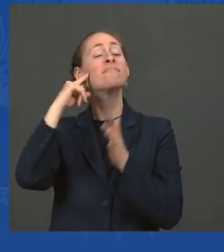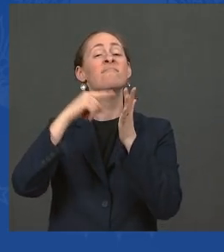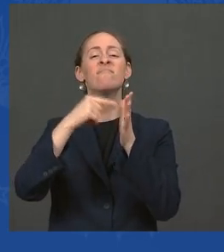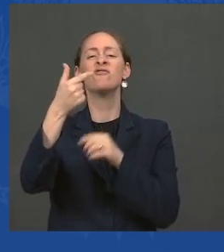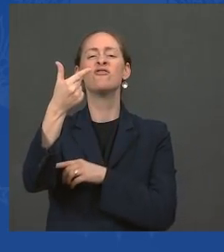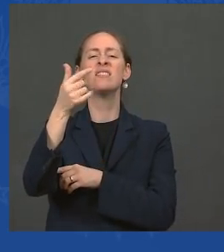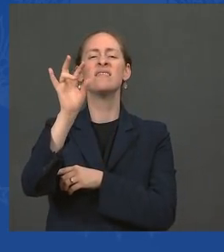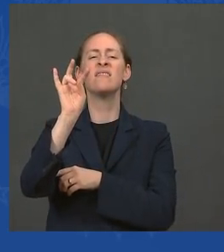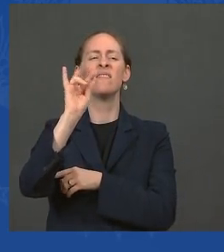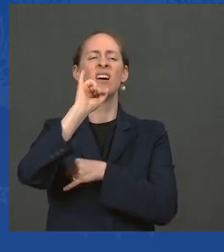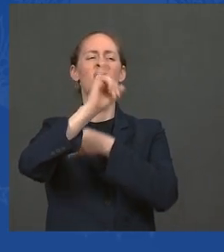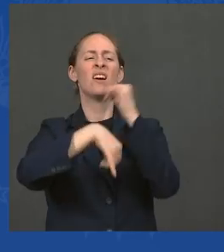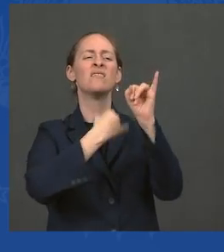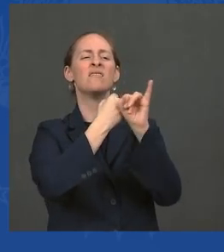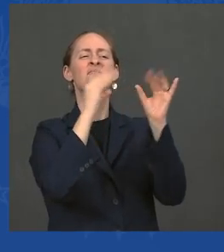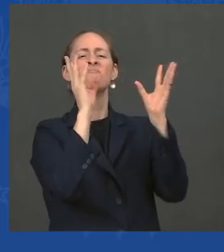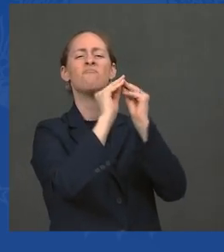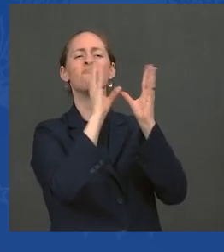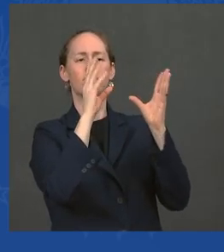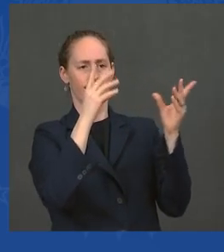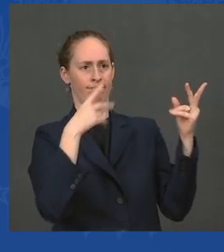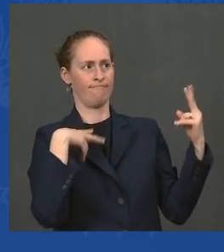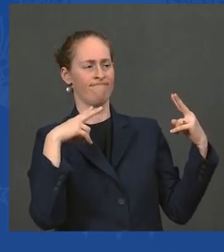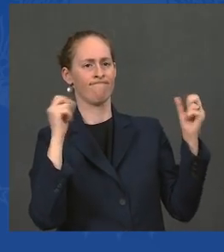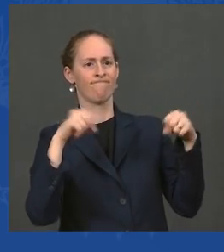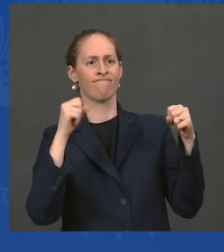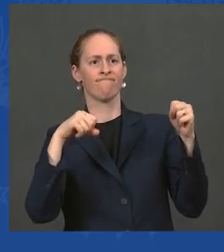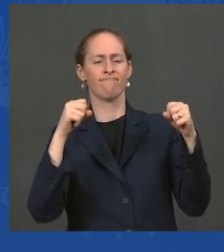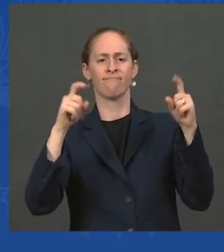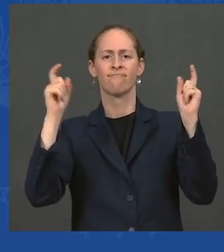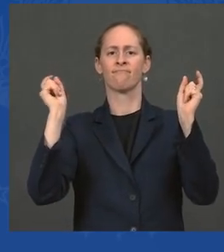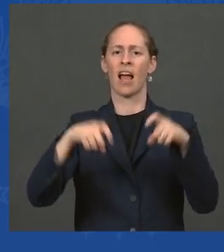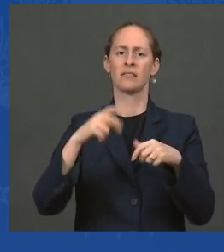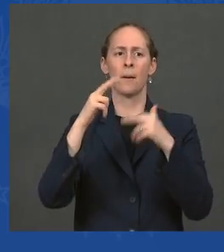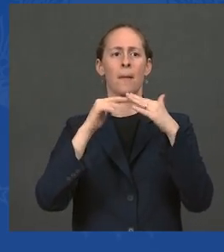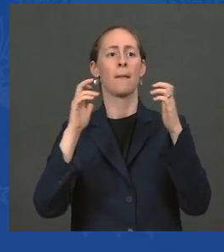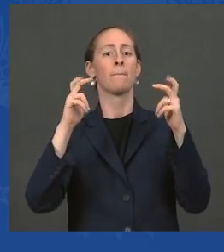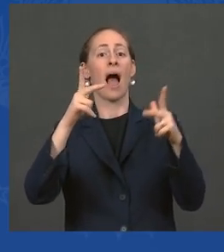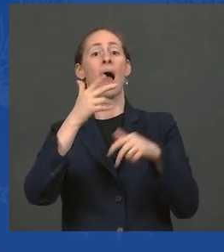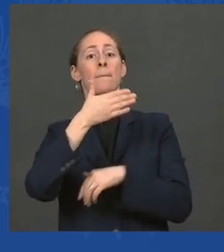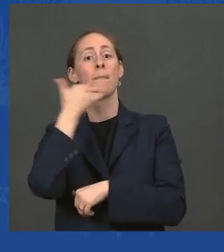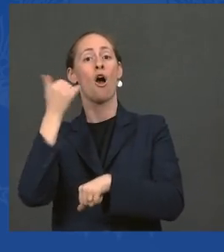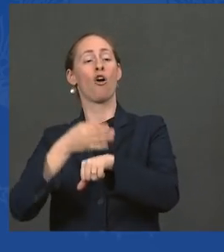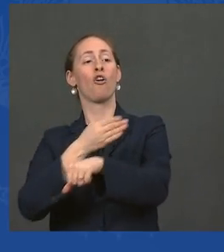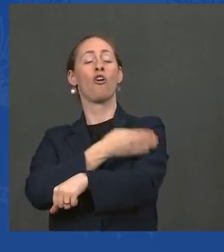to agree that we're going to have a Build Back Better World. And we're going to invest and we're going to build